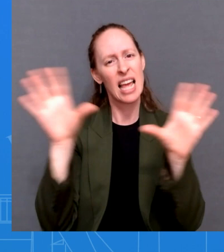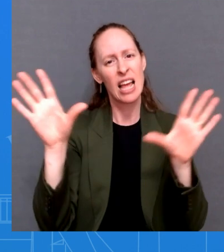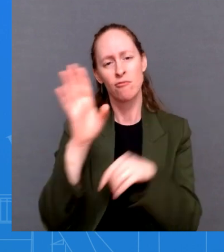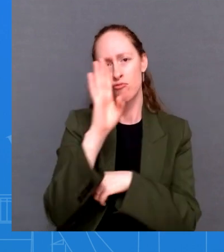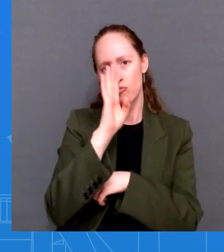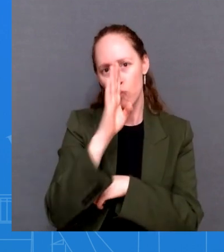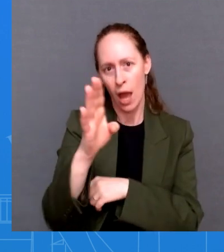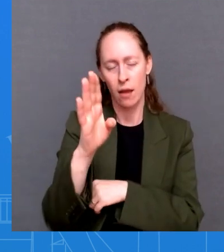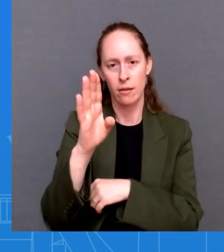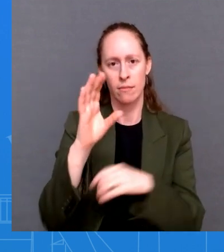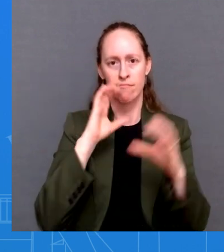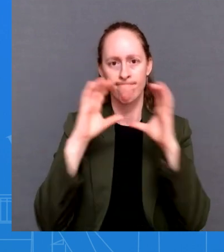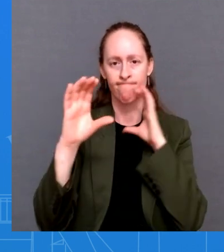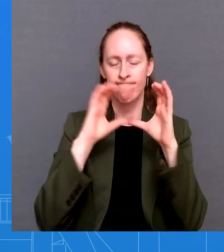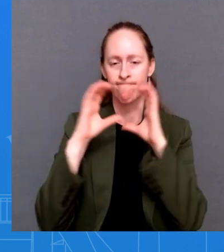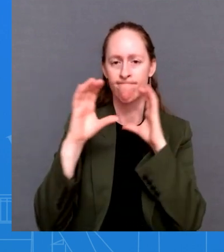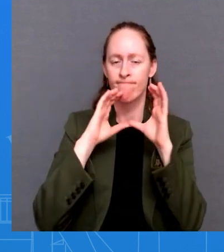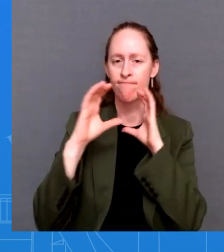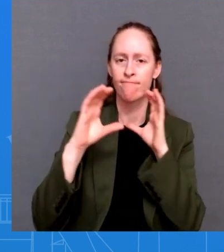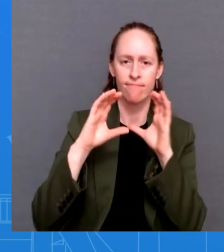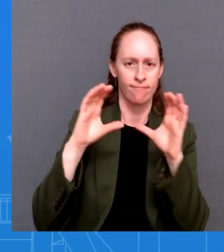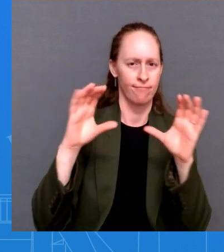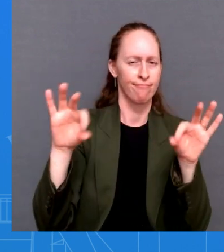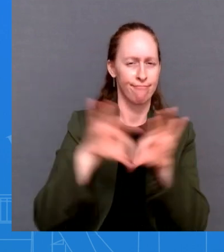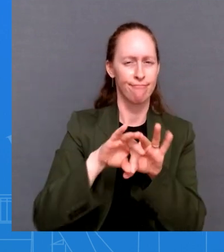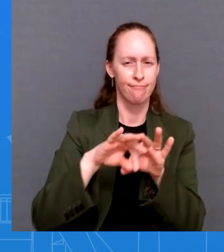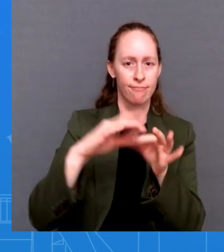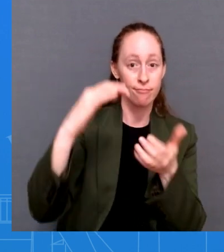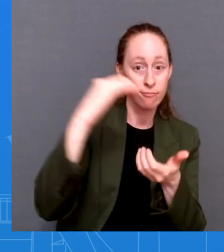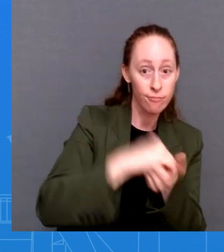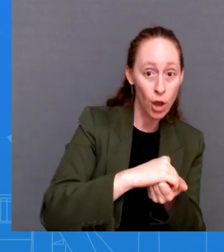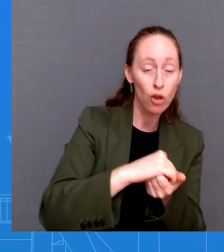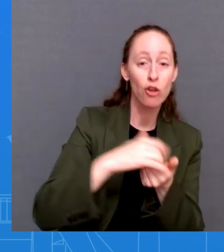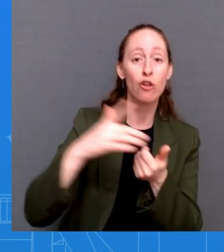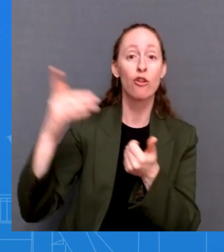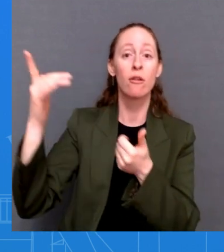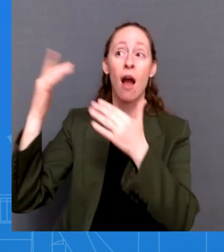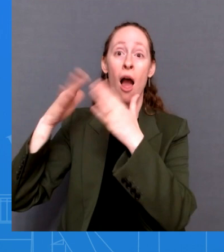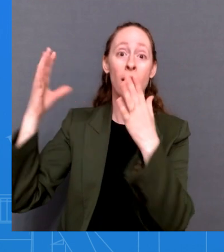This is strong progress and shows that the work we're doing to engage the community is having results